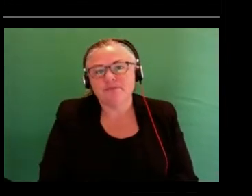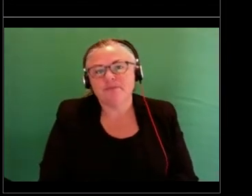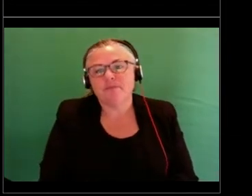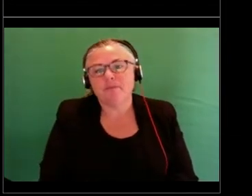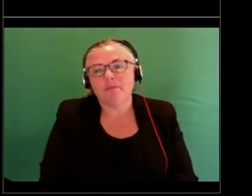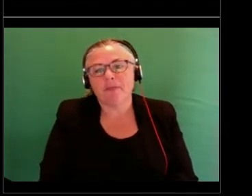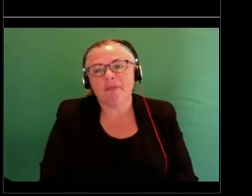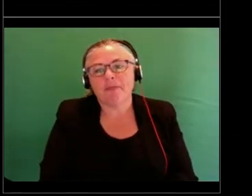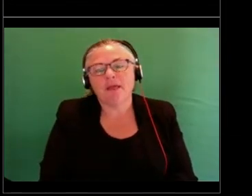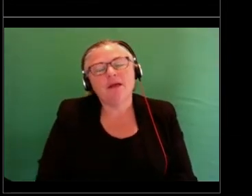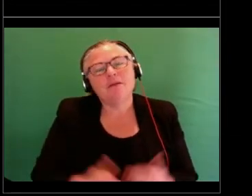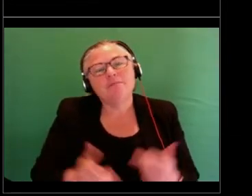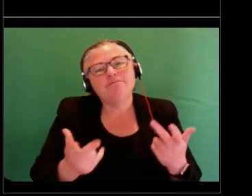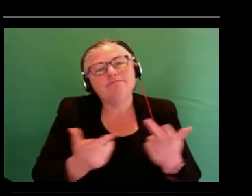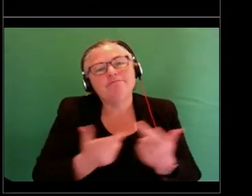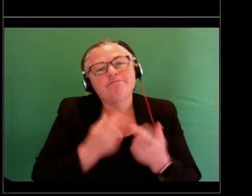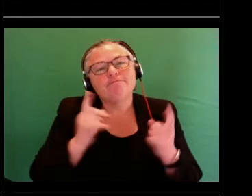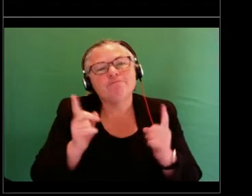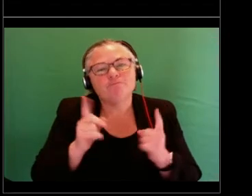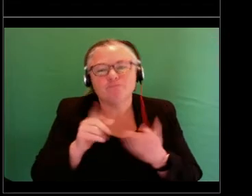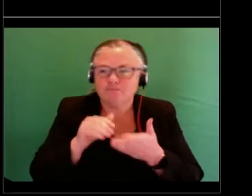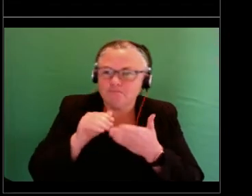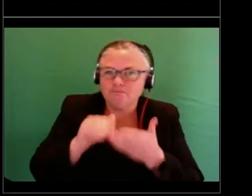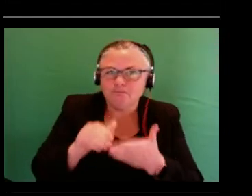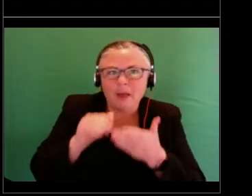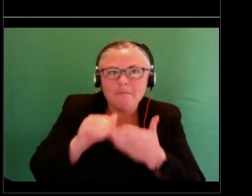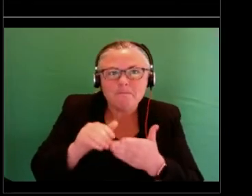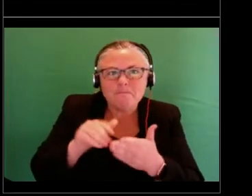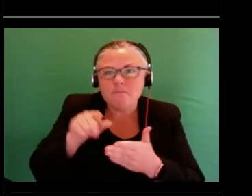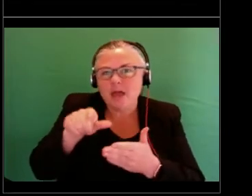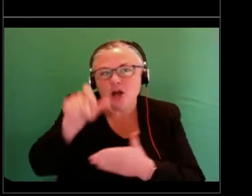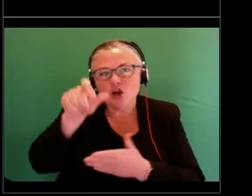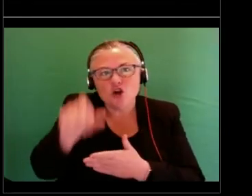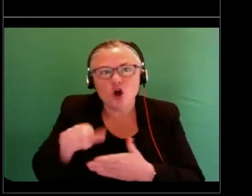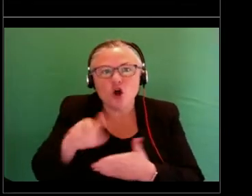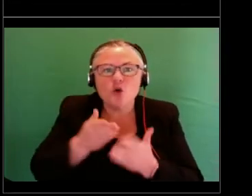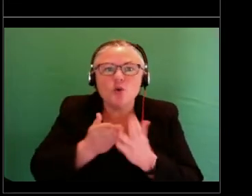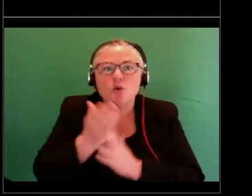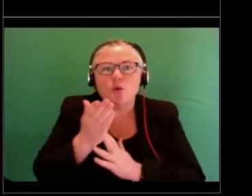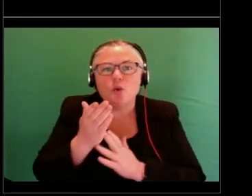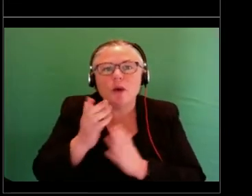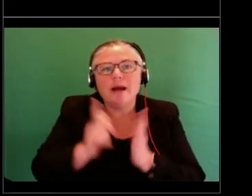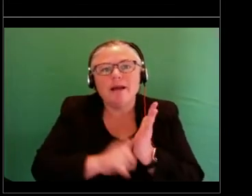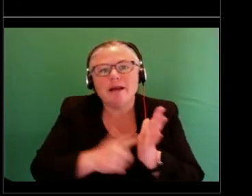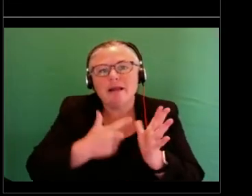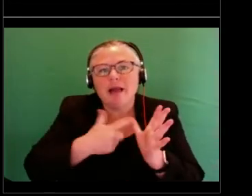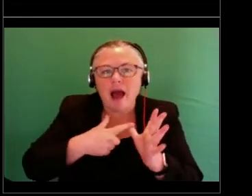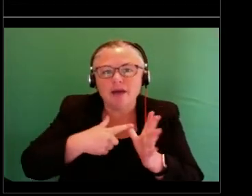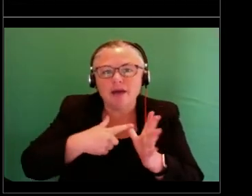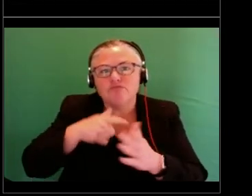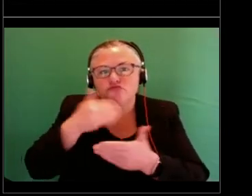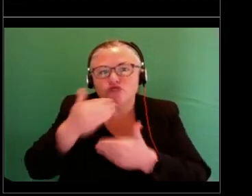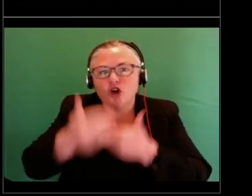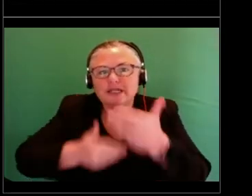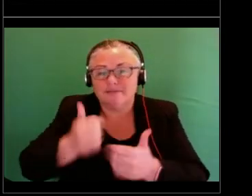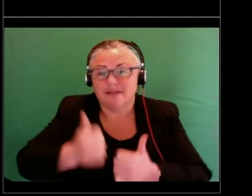Again, the community legal centres out there, we love you. You offer us support and often send us clients. Keep that happening.